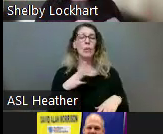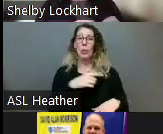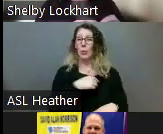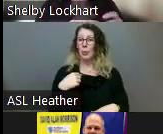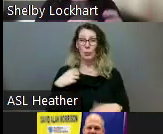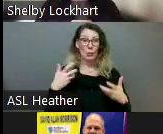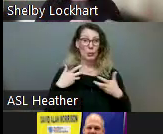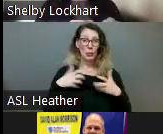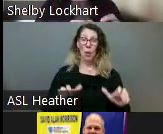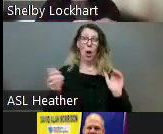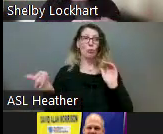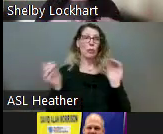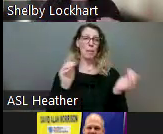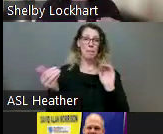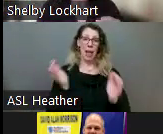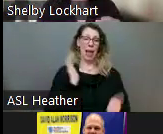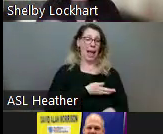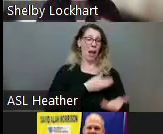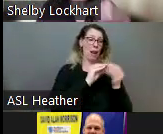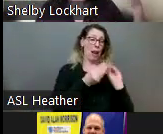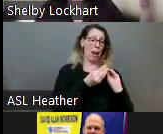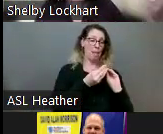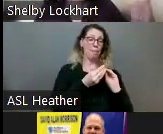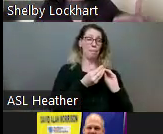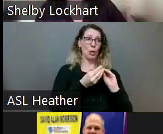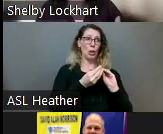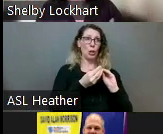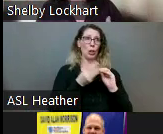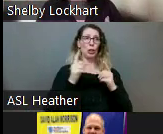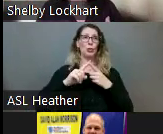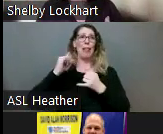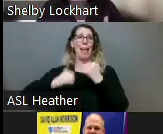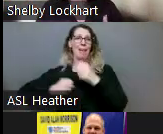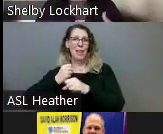to compare our numbers to the end of the year or last year's regular attendance.